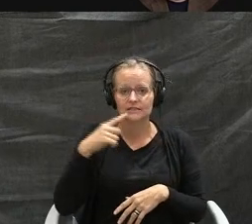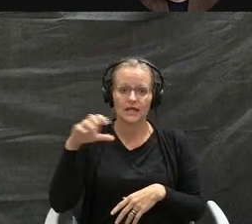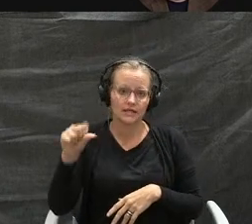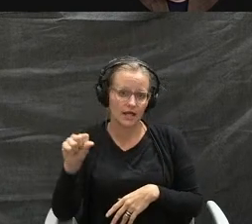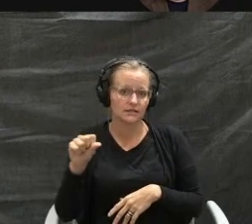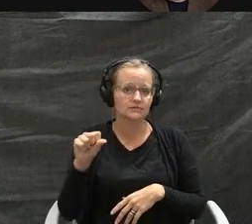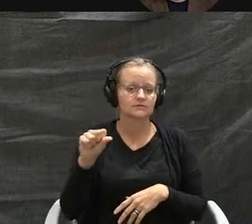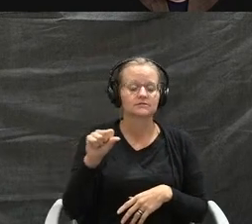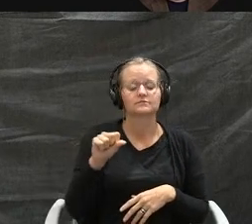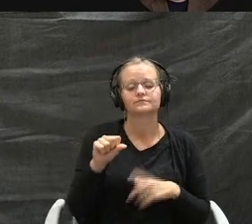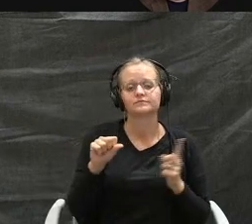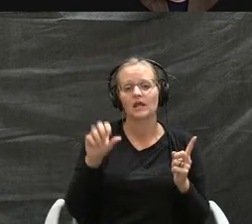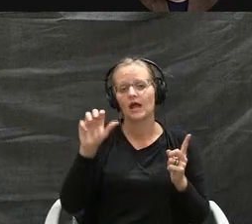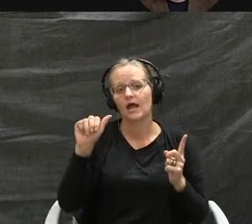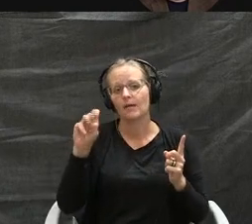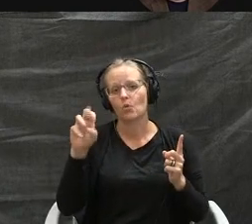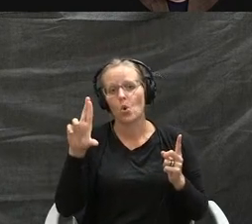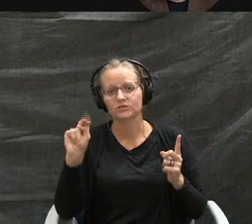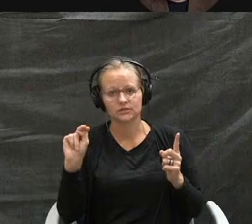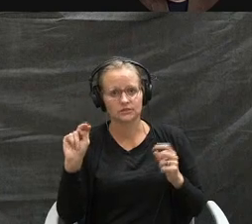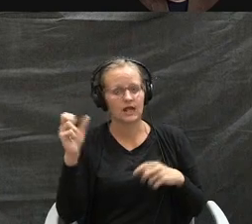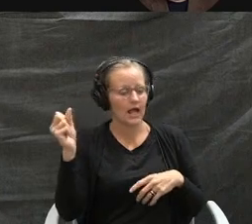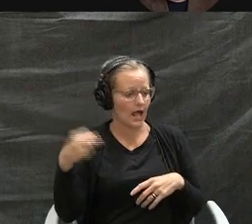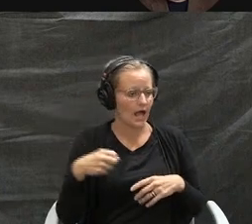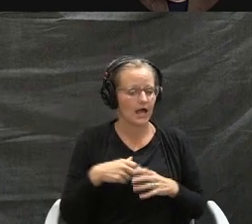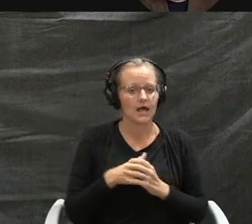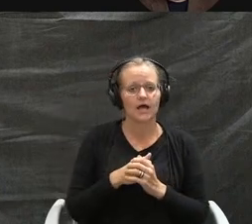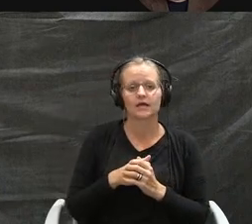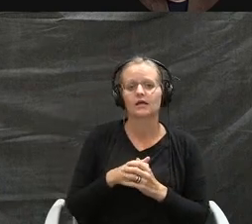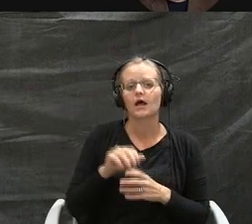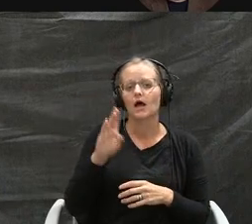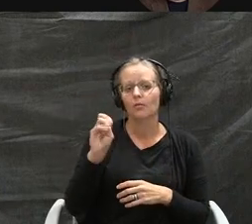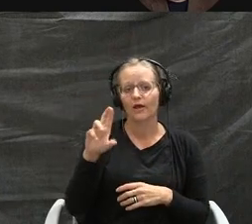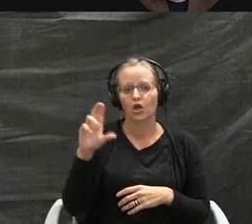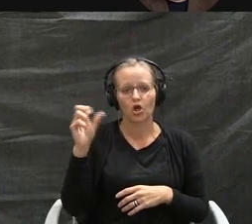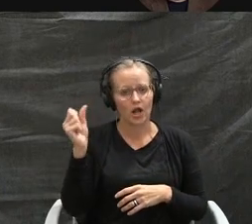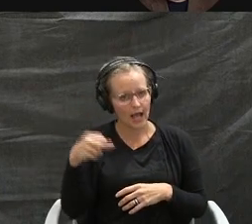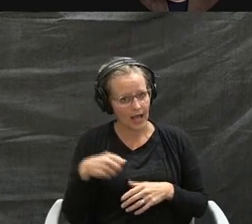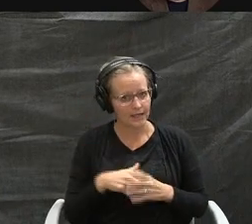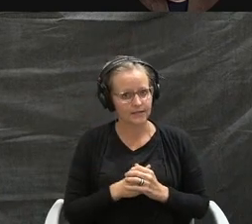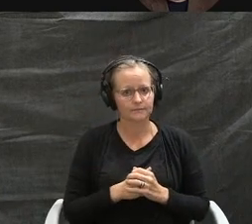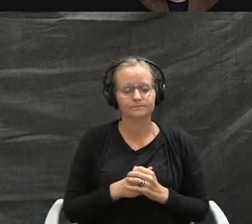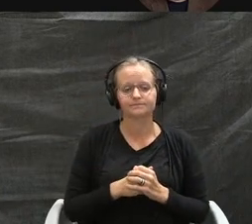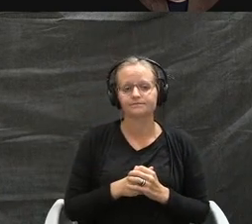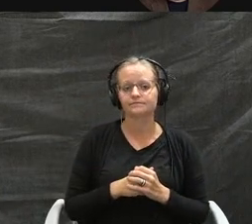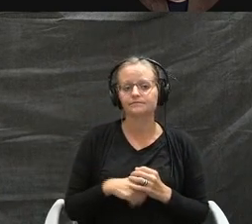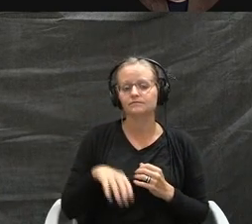Ambrose and. I remember backer board member Holcomb board